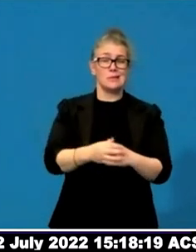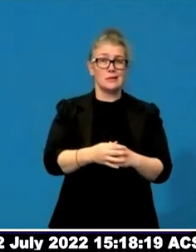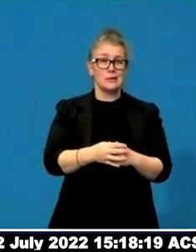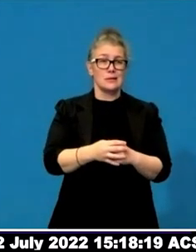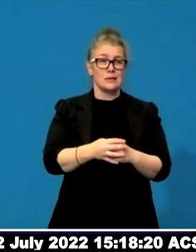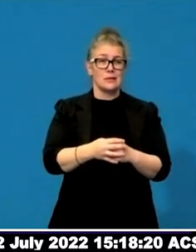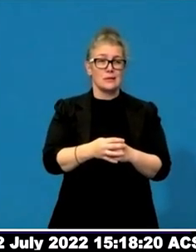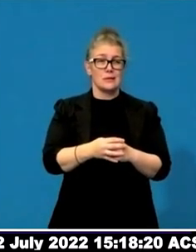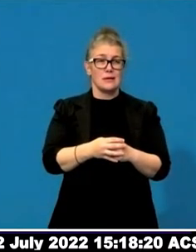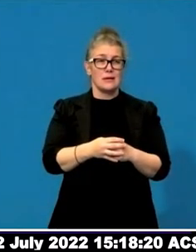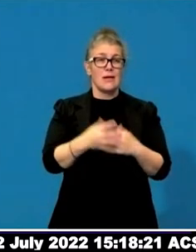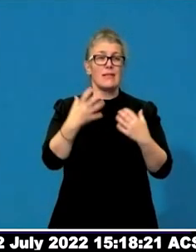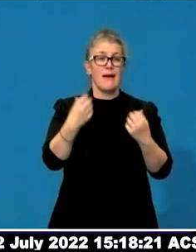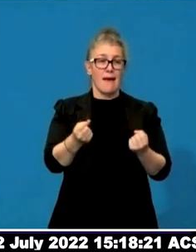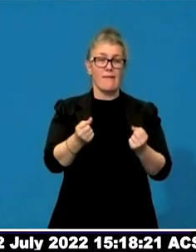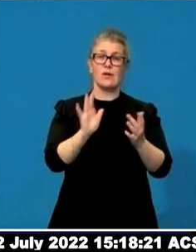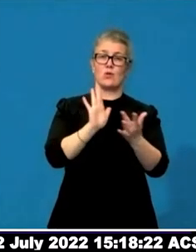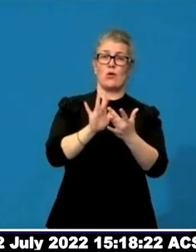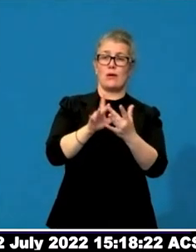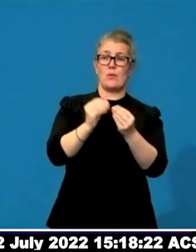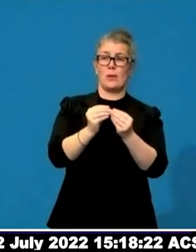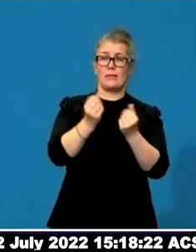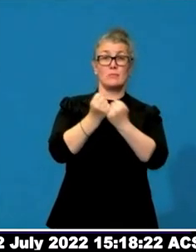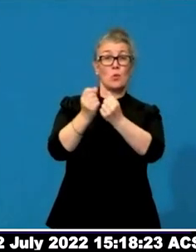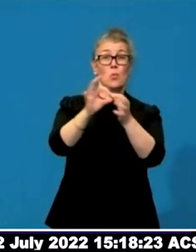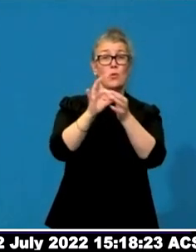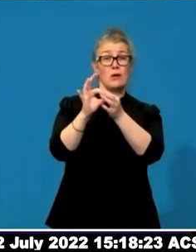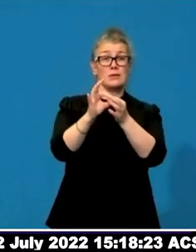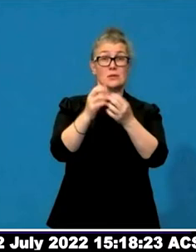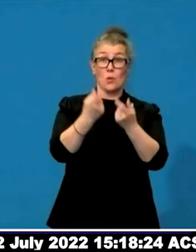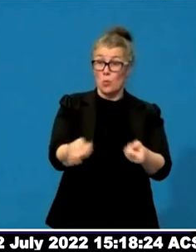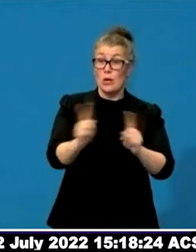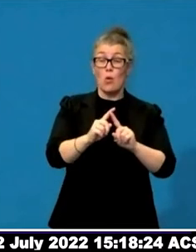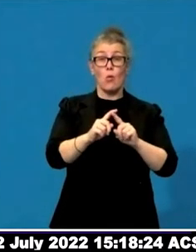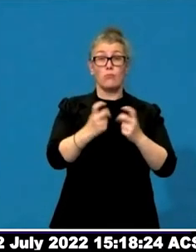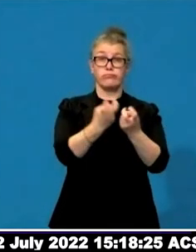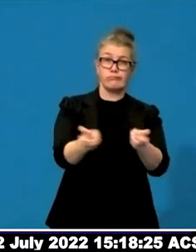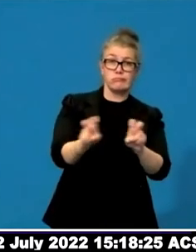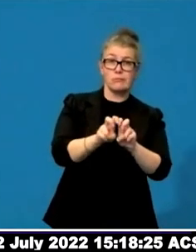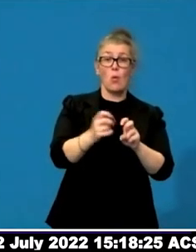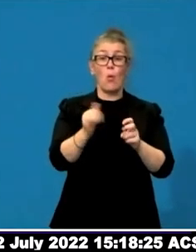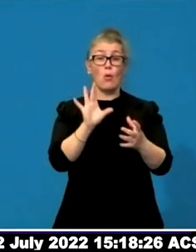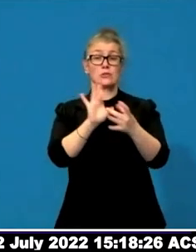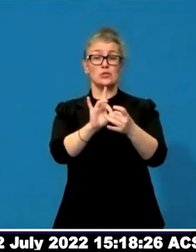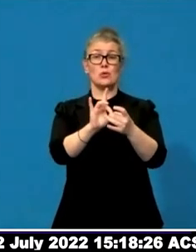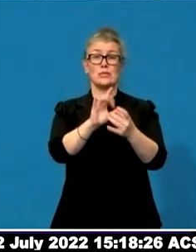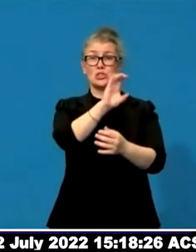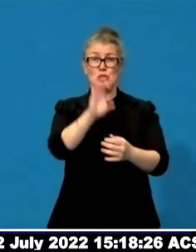with support coordinators where we all have sat down in a Zoom session and whatnot. I just found the meetings weren't valuable.